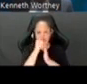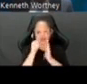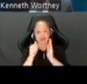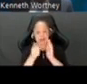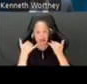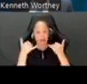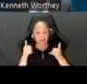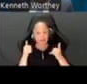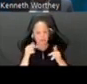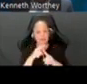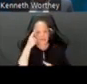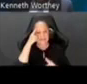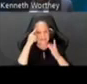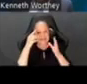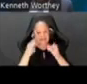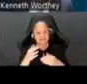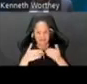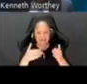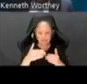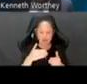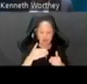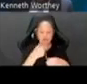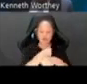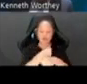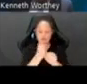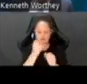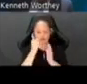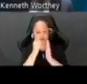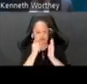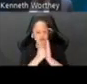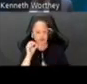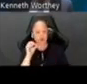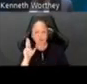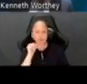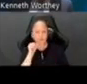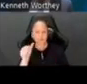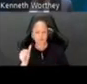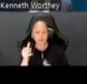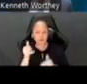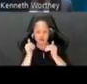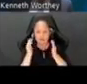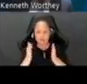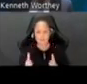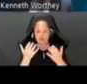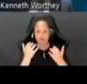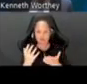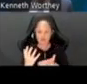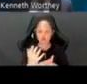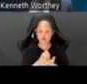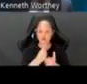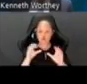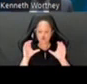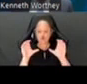They decide if they want to create an account. Players who want to earn certificates of completion